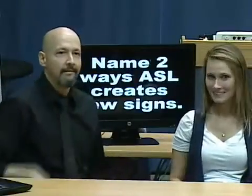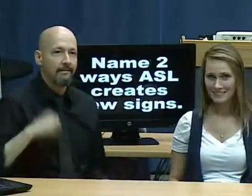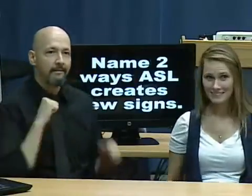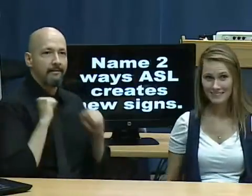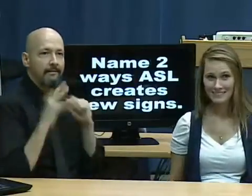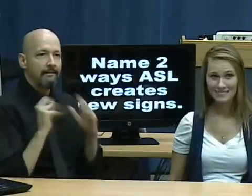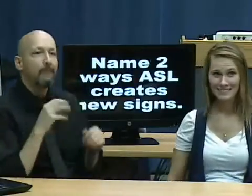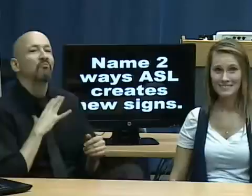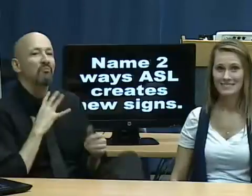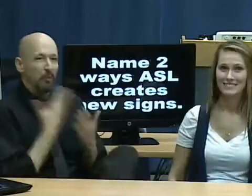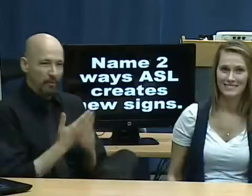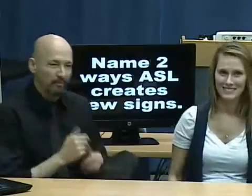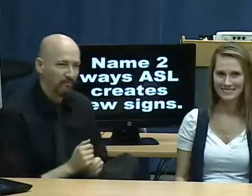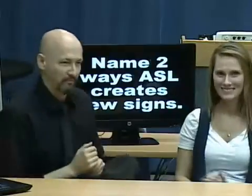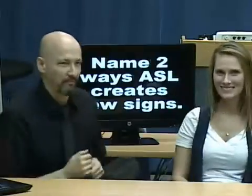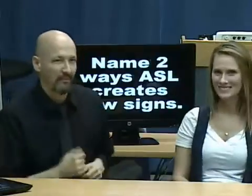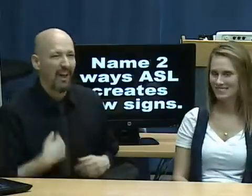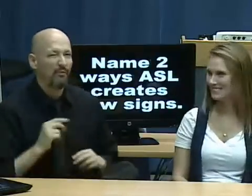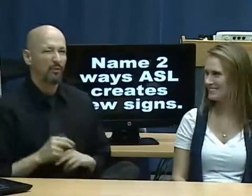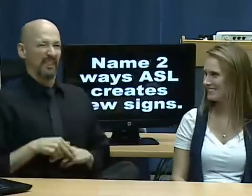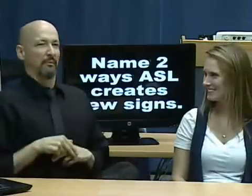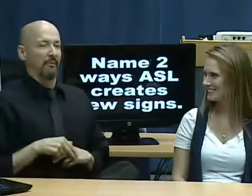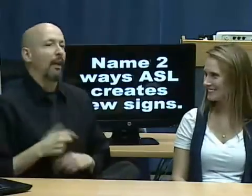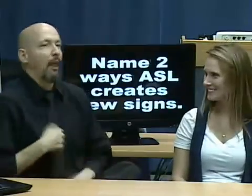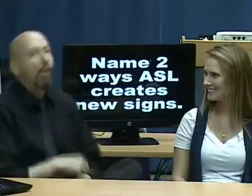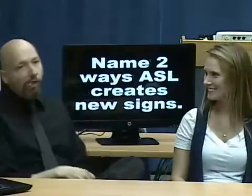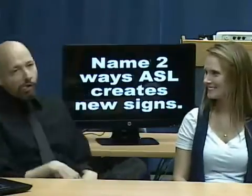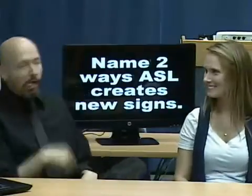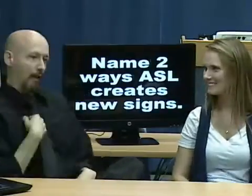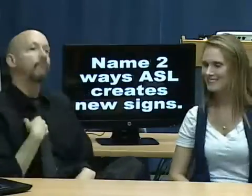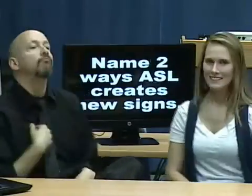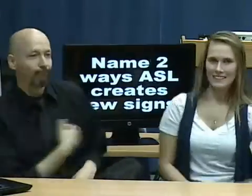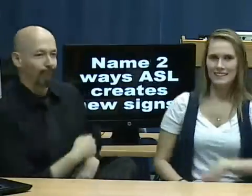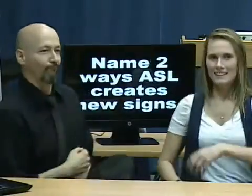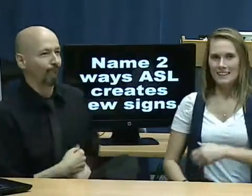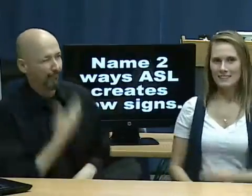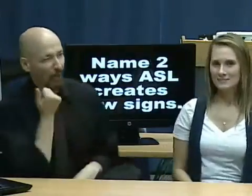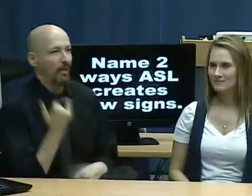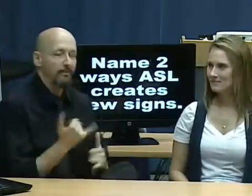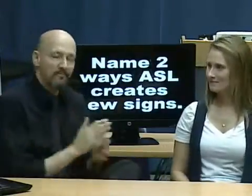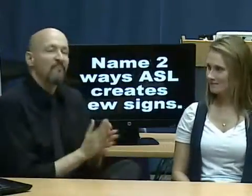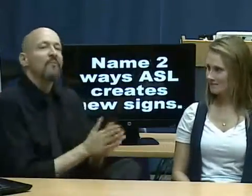"Sign, sign, sign" ... That's fine. Good. Now I have to sit up straight. Can't slouch. Better now.